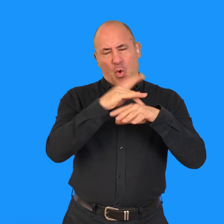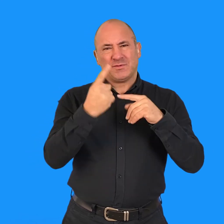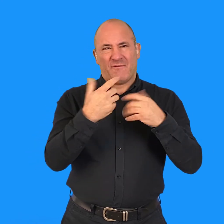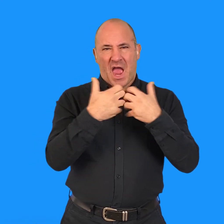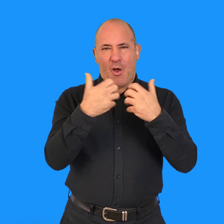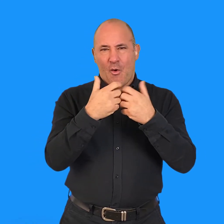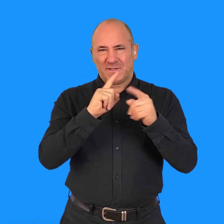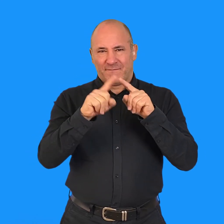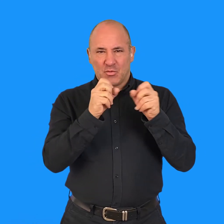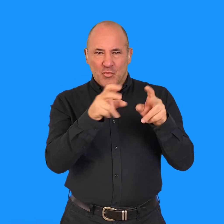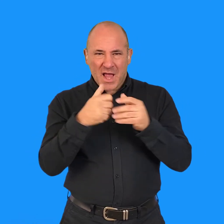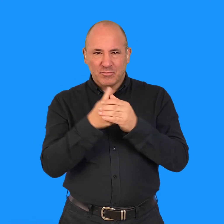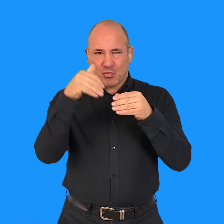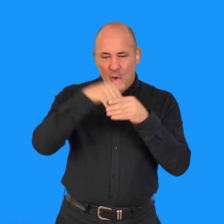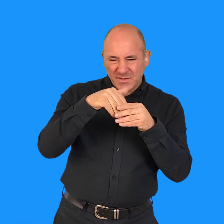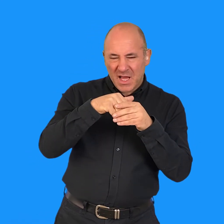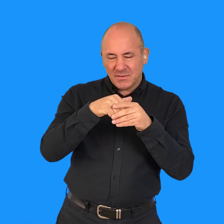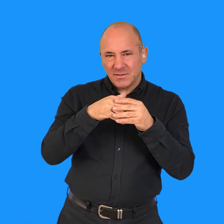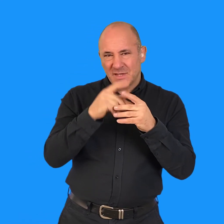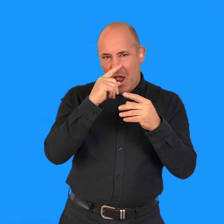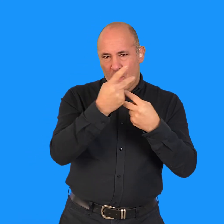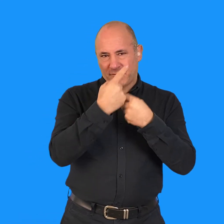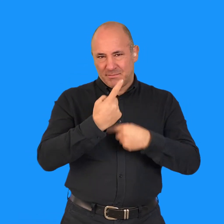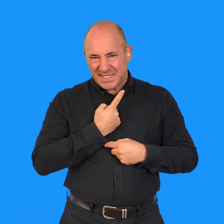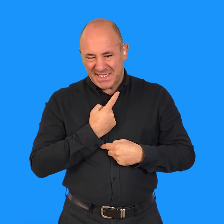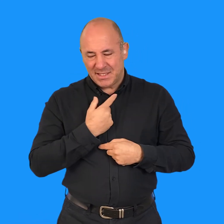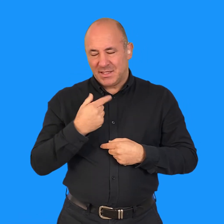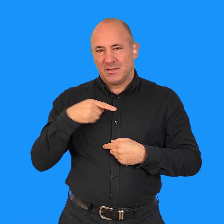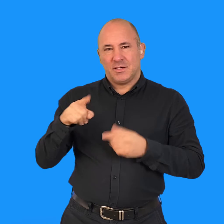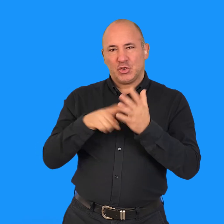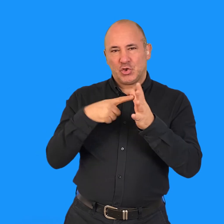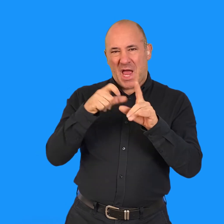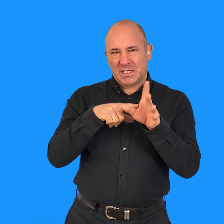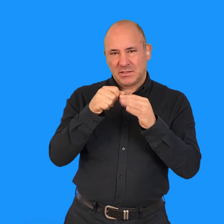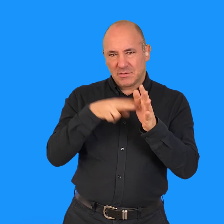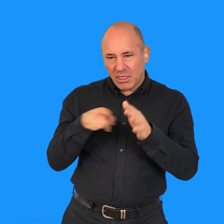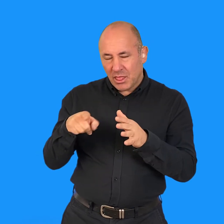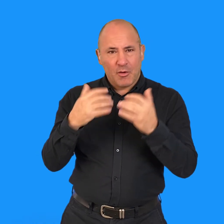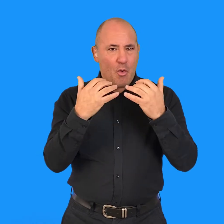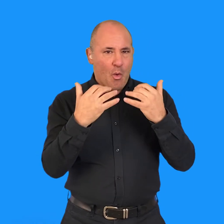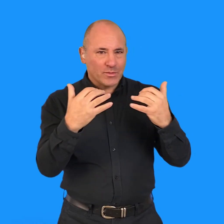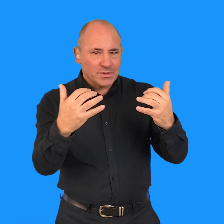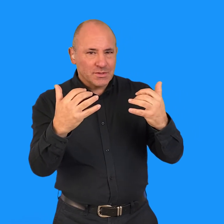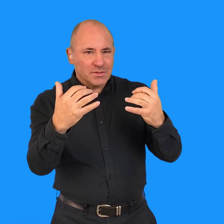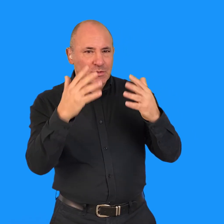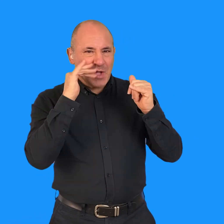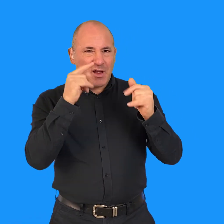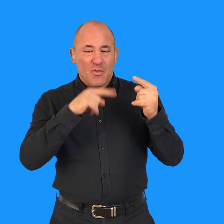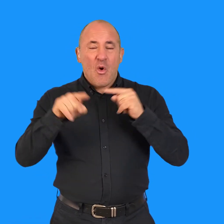can look after myself, Jayden, the audiences, and ensuring that there is, I guess,